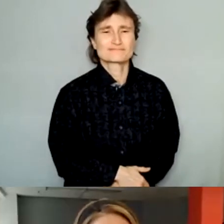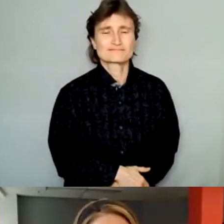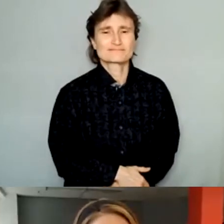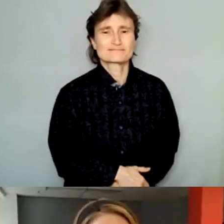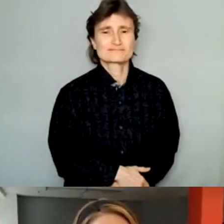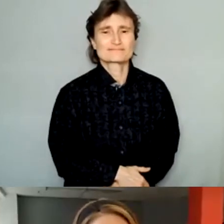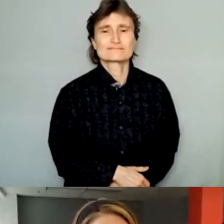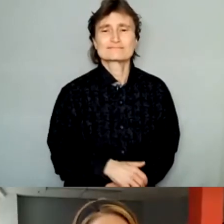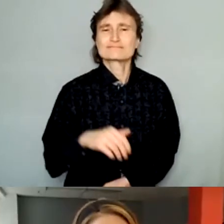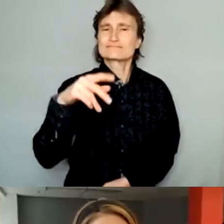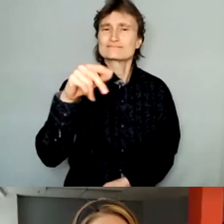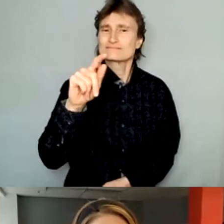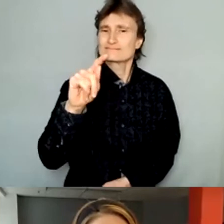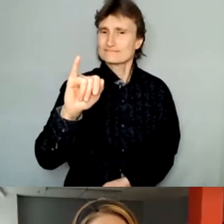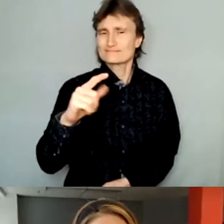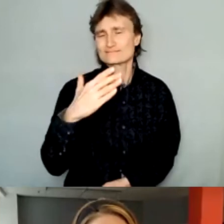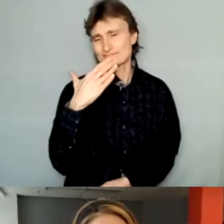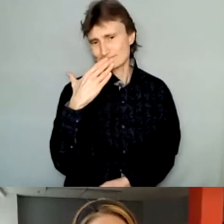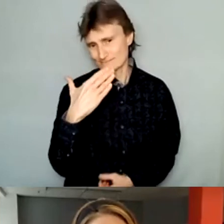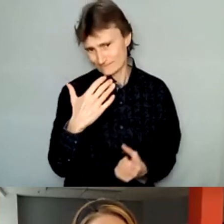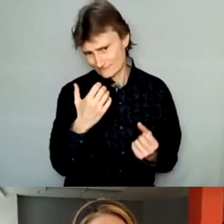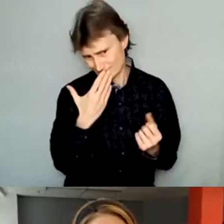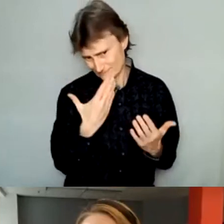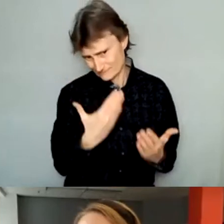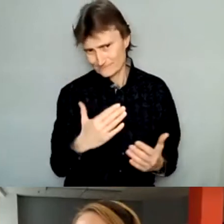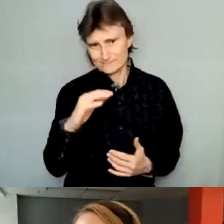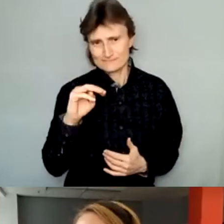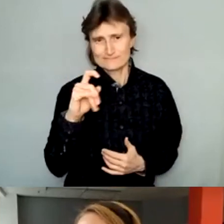Many thanks, Melissa. That is great.